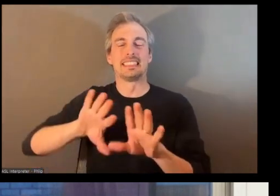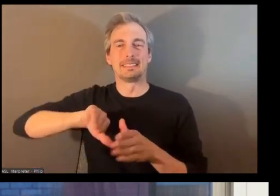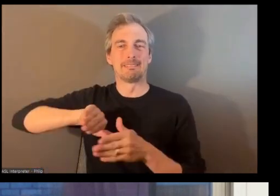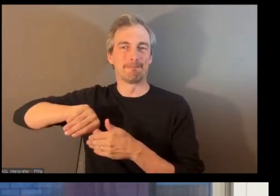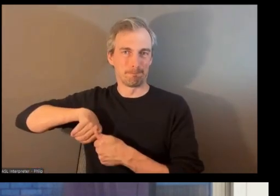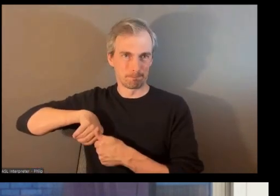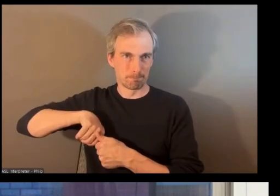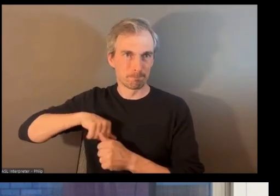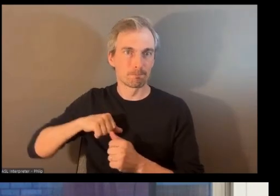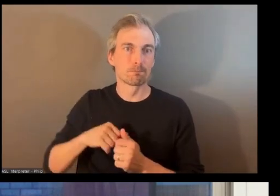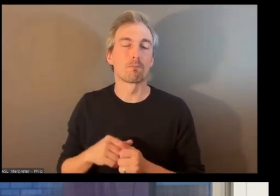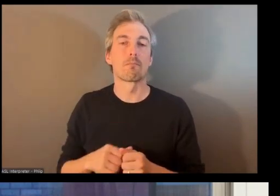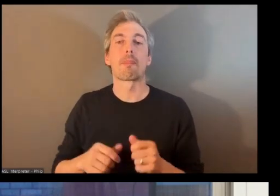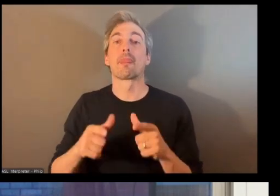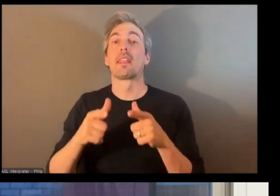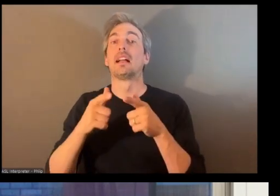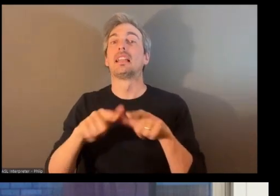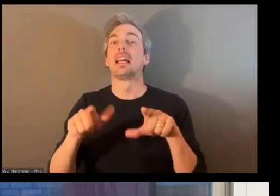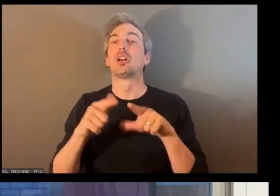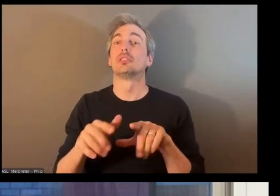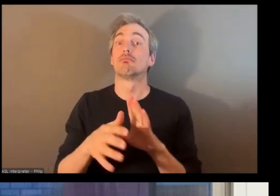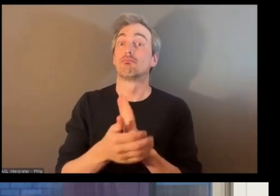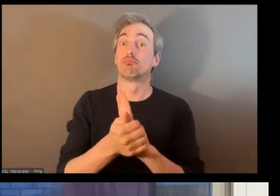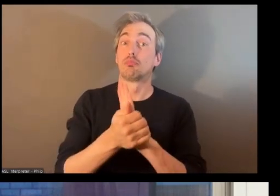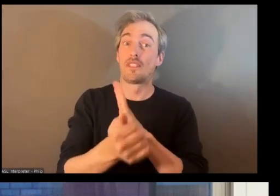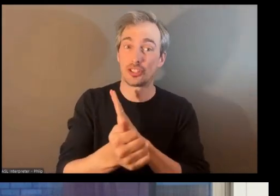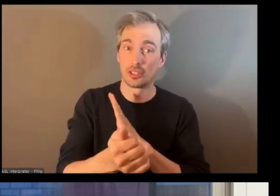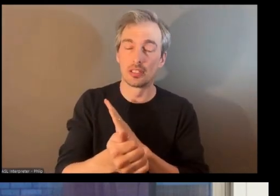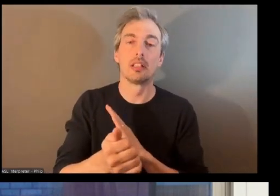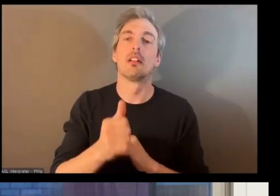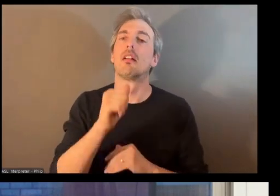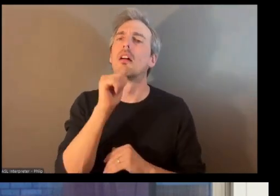What they cannot do. But rather what they can do. Right?